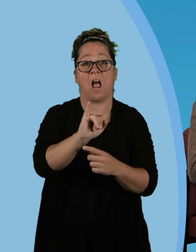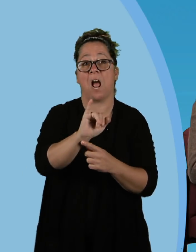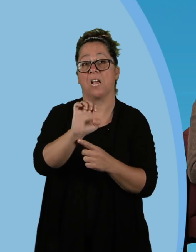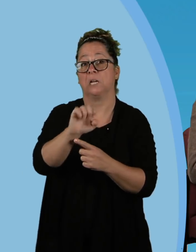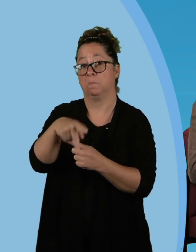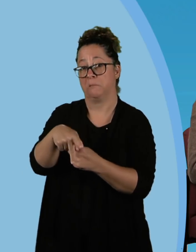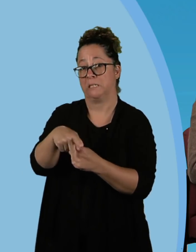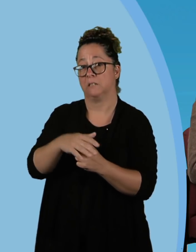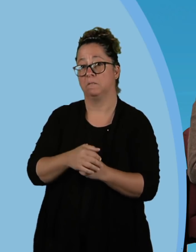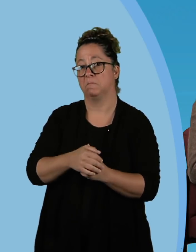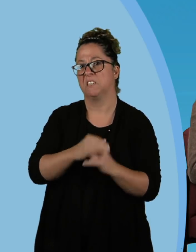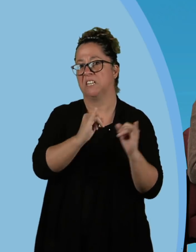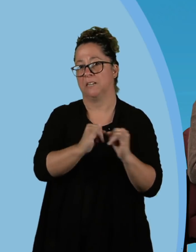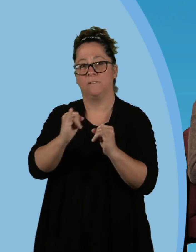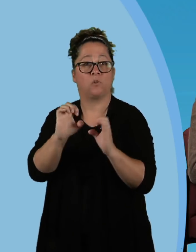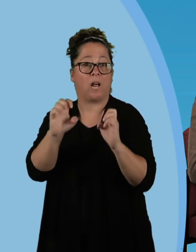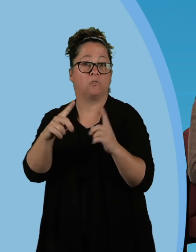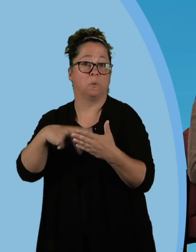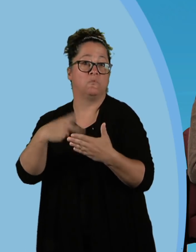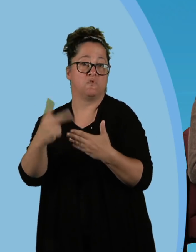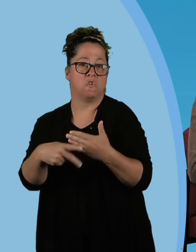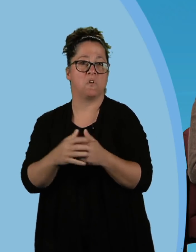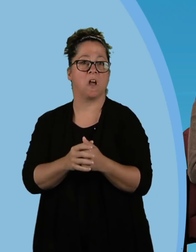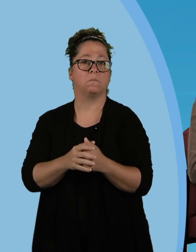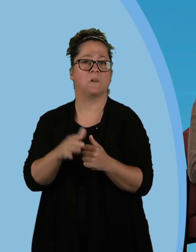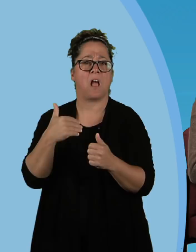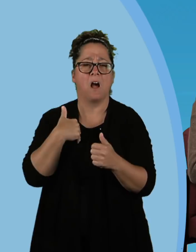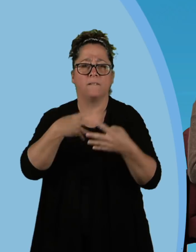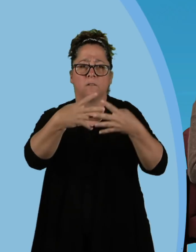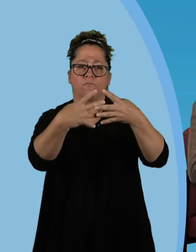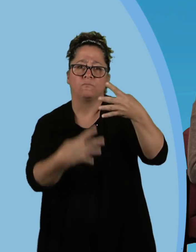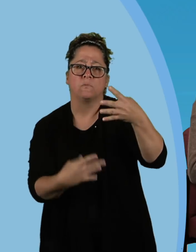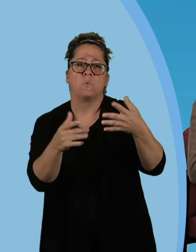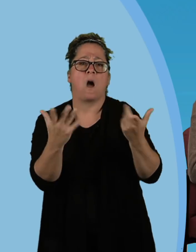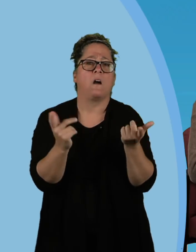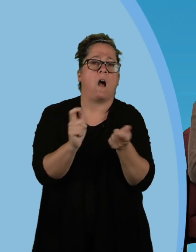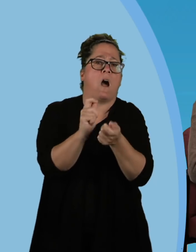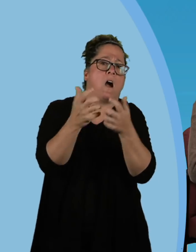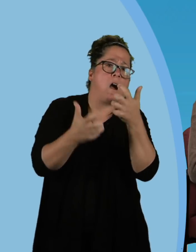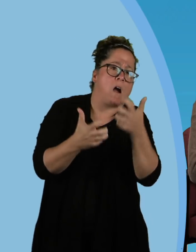to an education in the least restrictive environment. Most of the time, for most students,